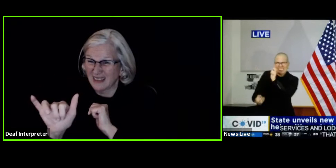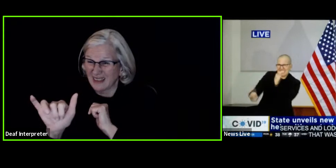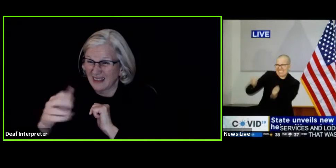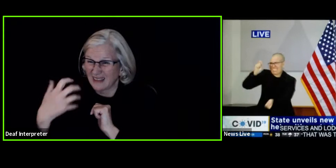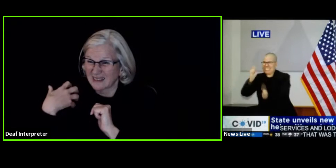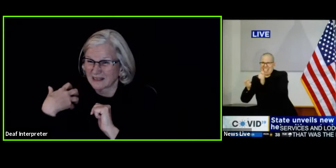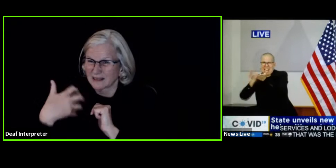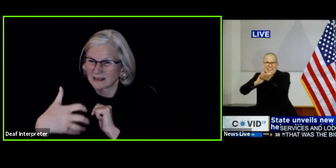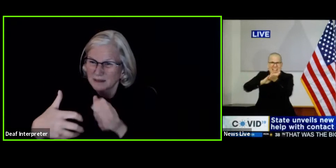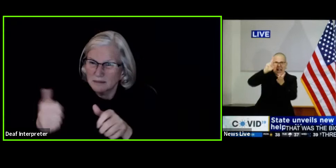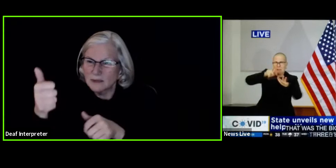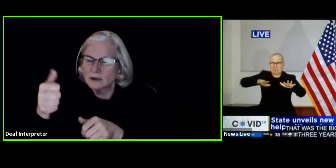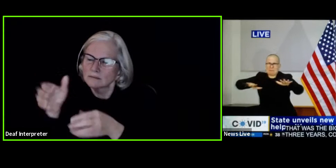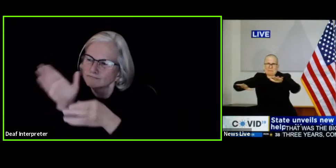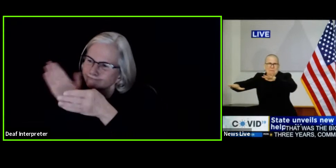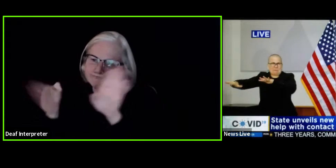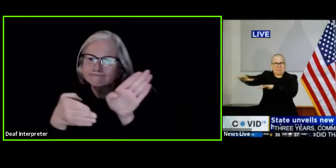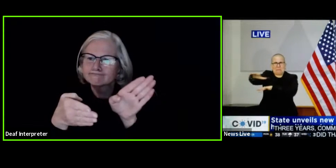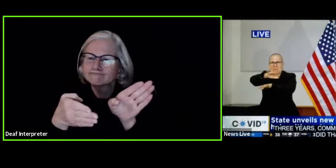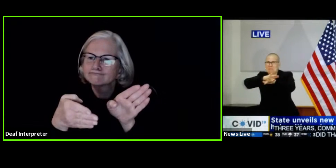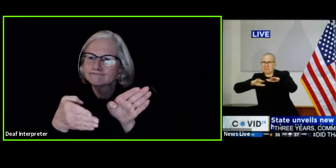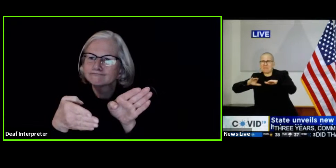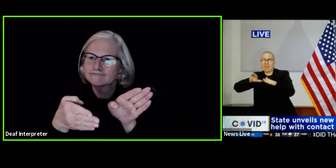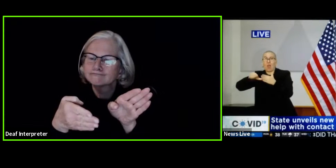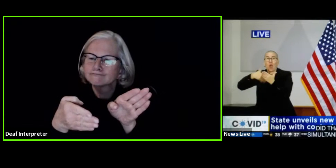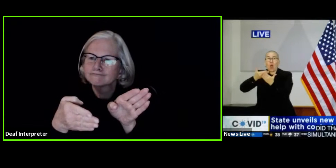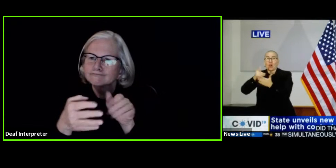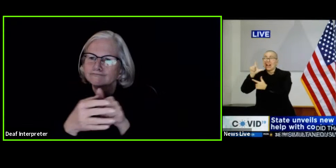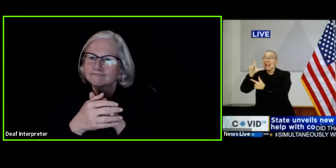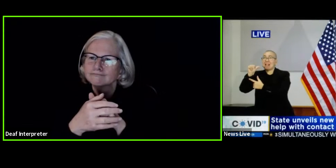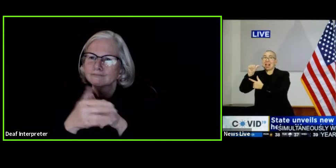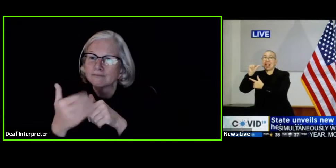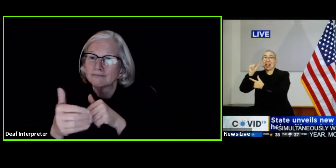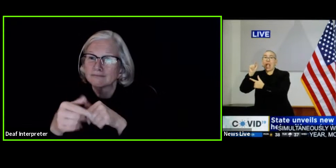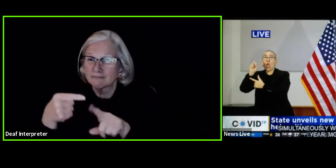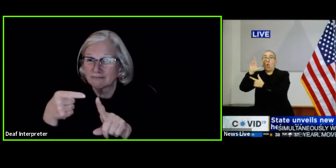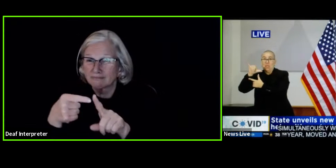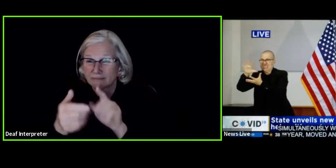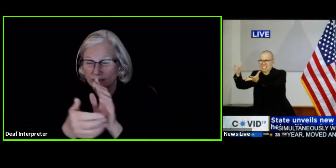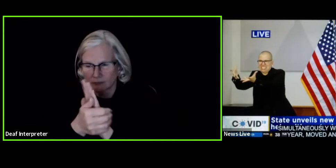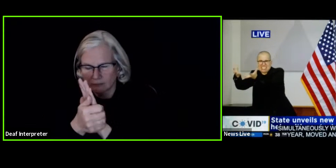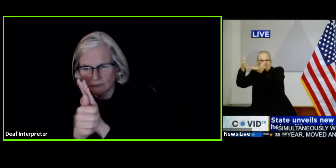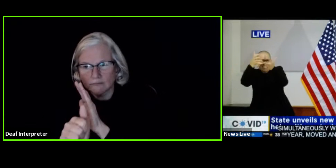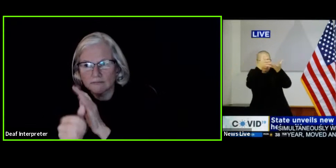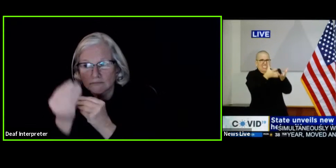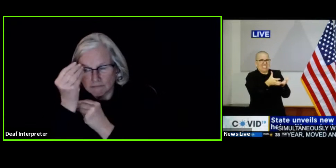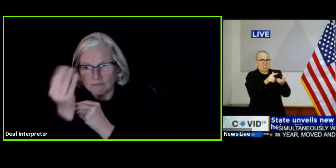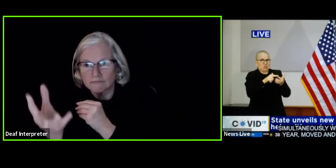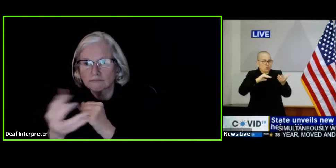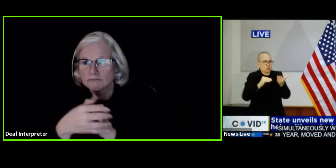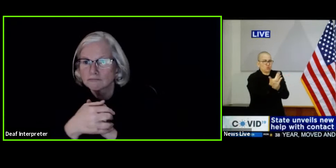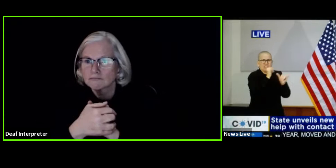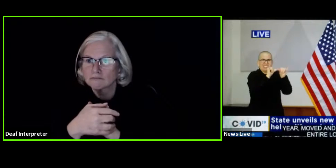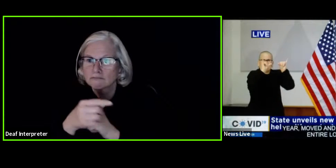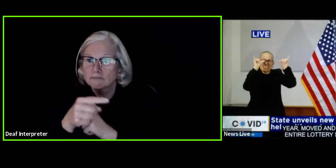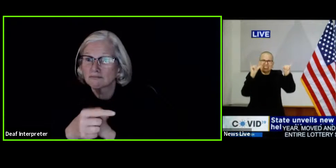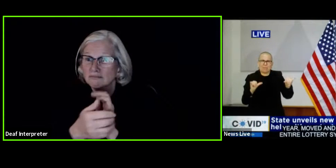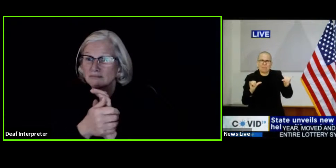WHILE IT WAS LIVE TO ANOTHER SYSTEM. THAT HAD NEVER BEEN DONE IN THE COUNTRY.